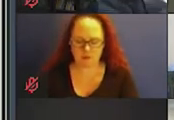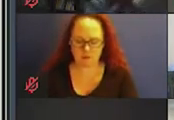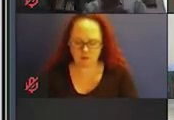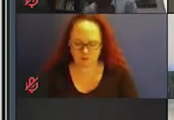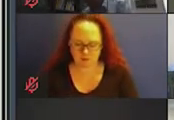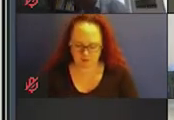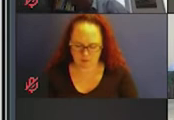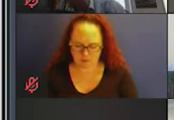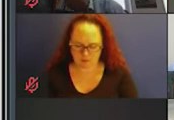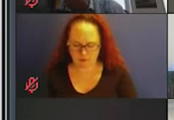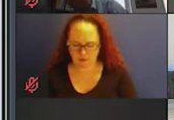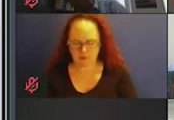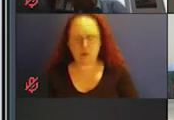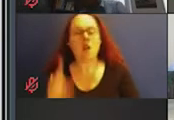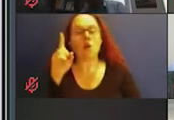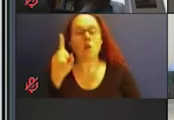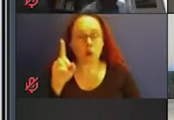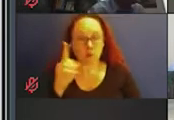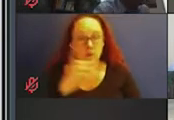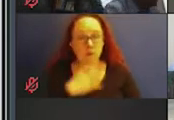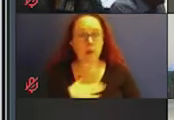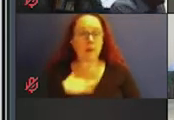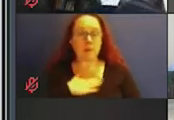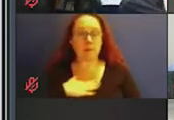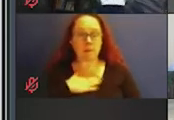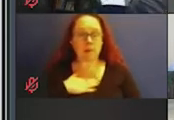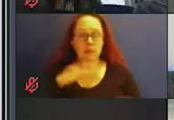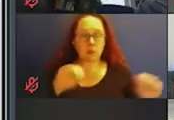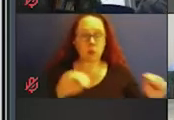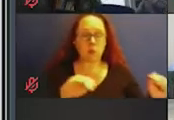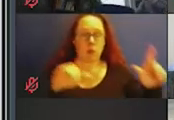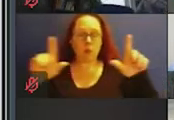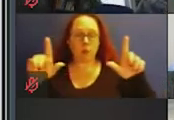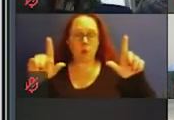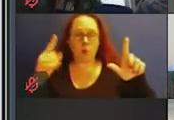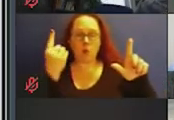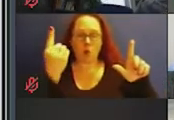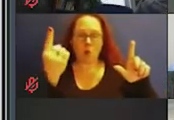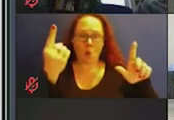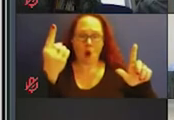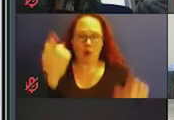please have only one device in the room at the, at the same time. So if you're on,